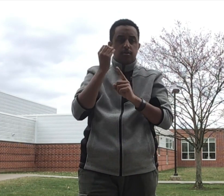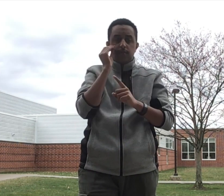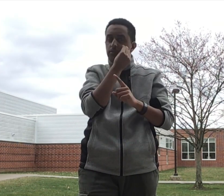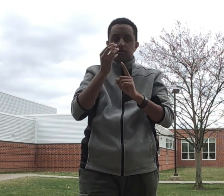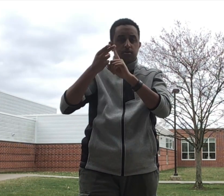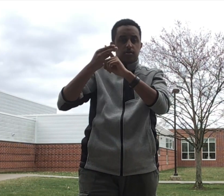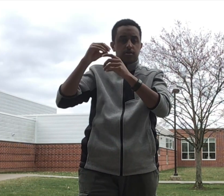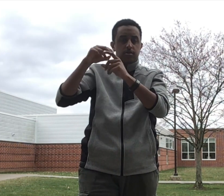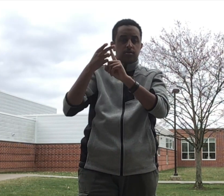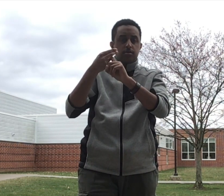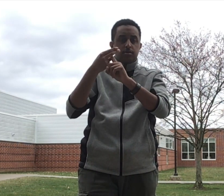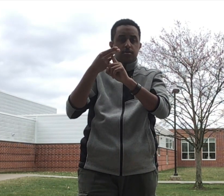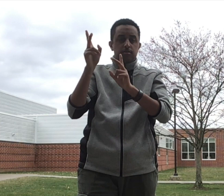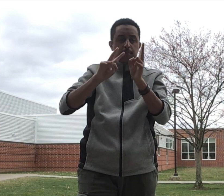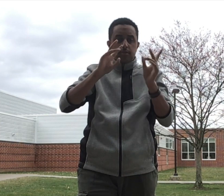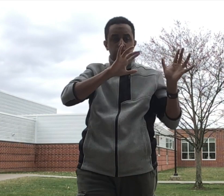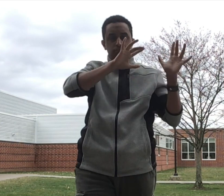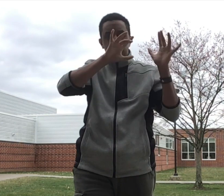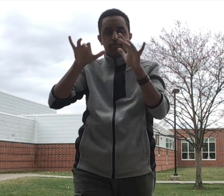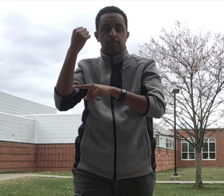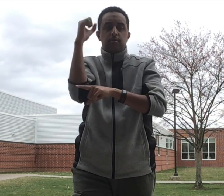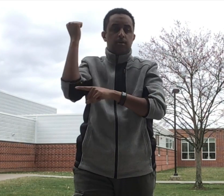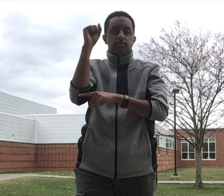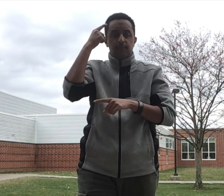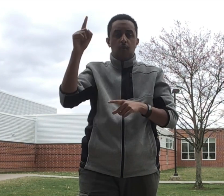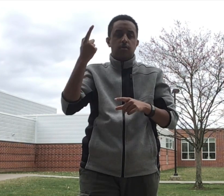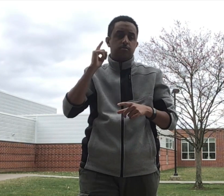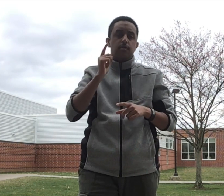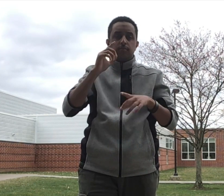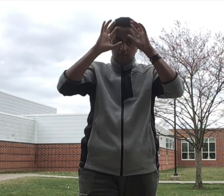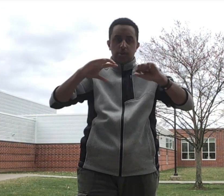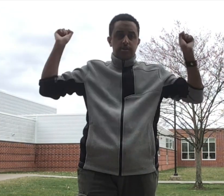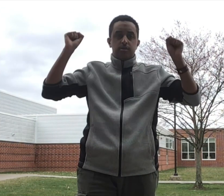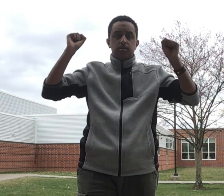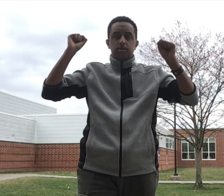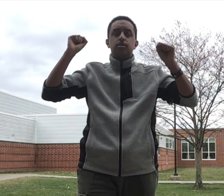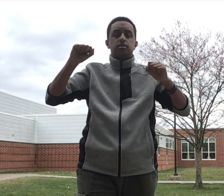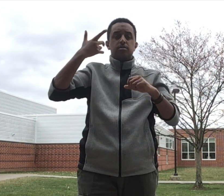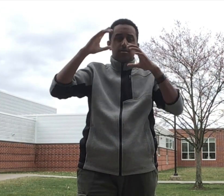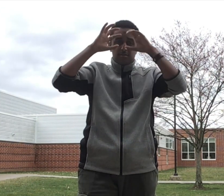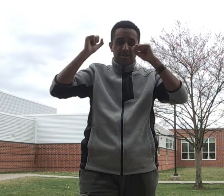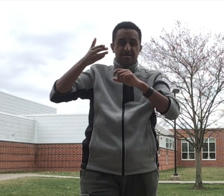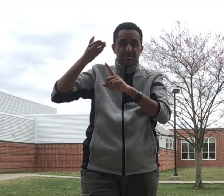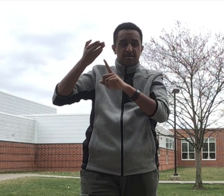They all marched to a famous hotel to demonstrate for a Deaf President.